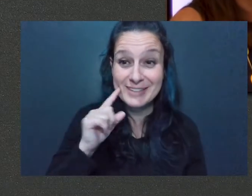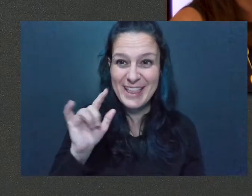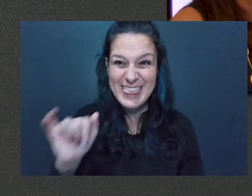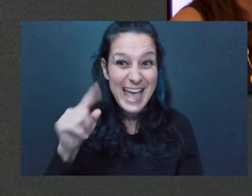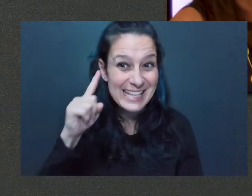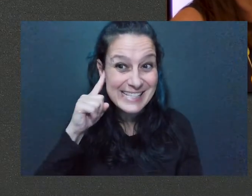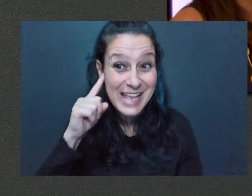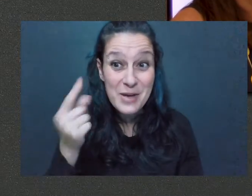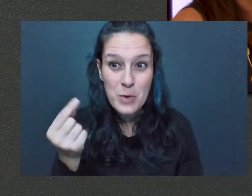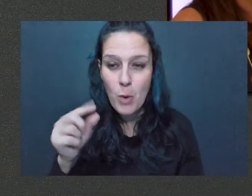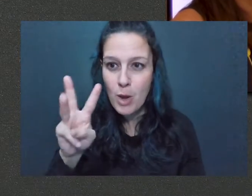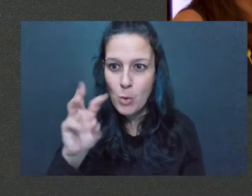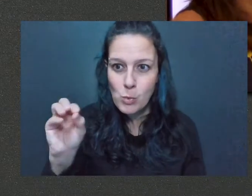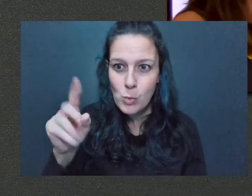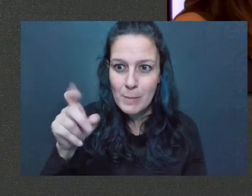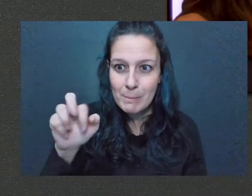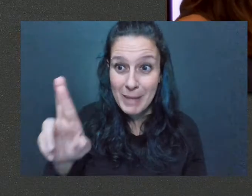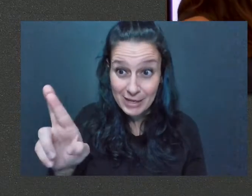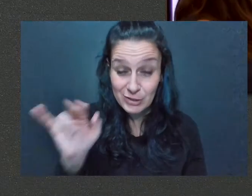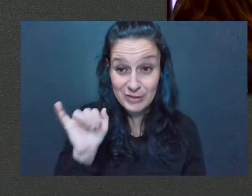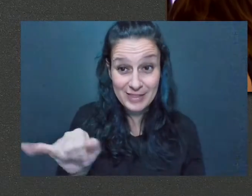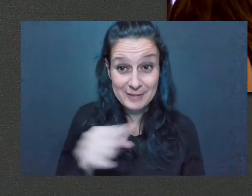you know that is a woodpecker.